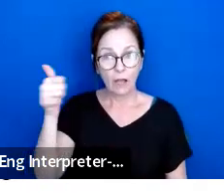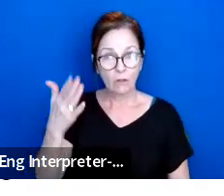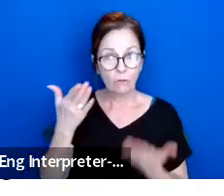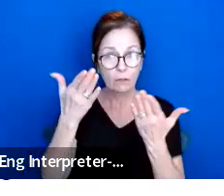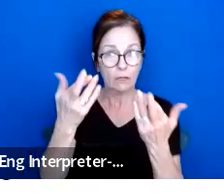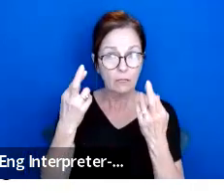I see that. So go ahead. Go ahead, Rebecca. Yeah.